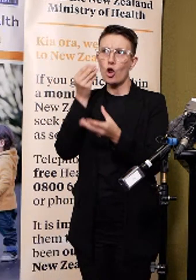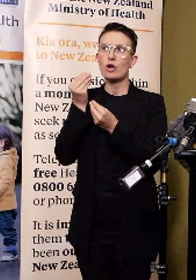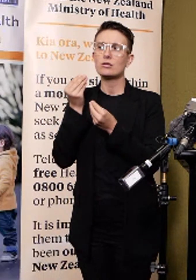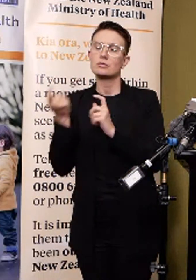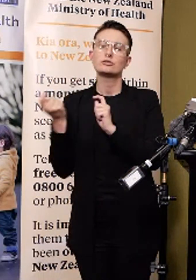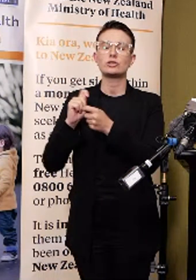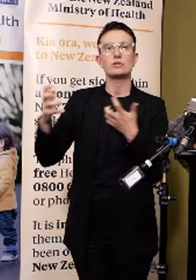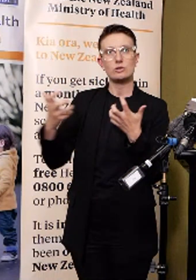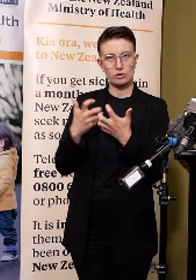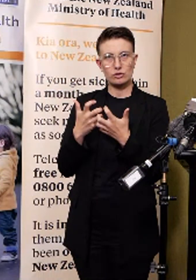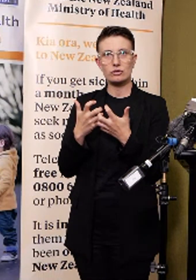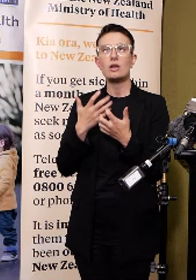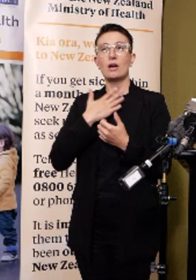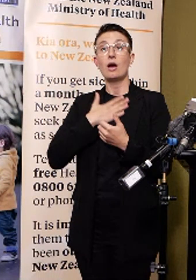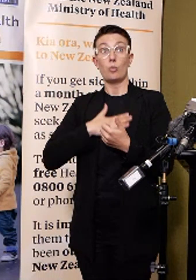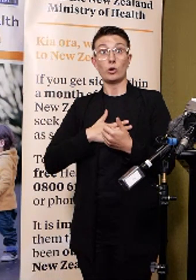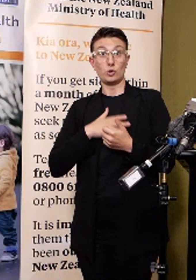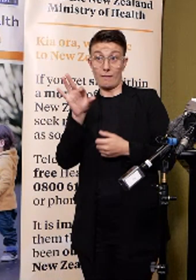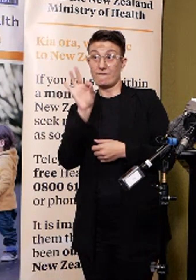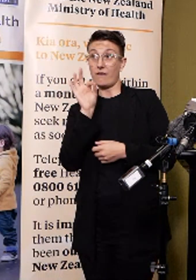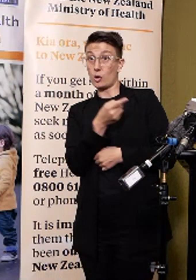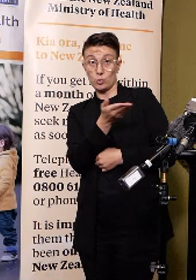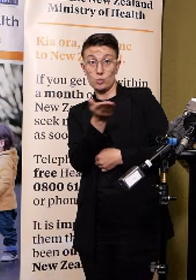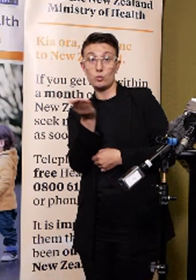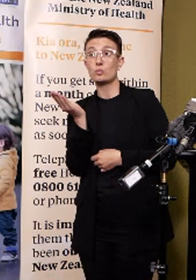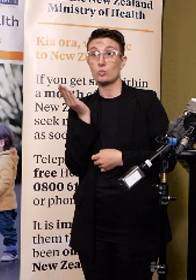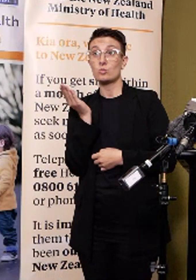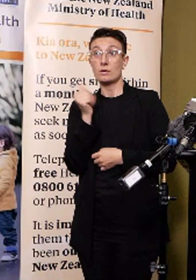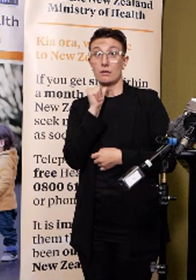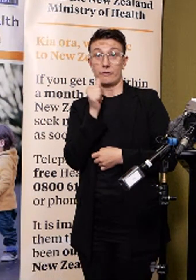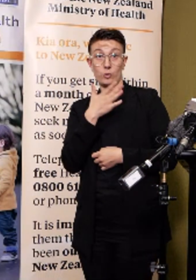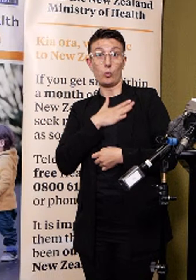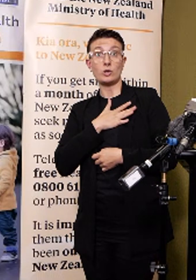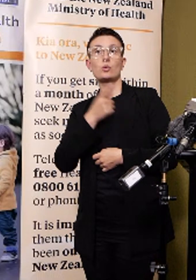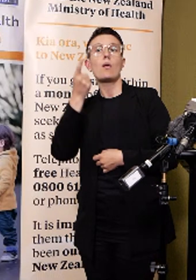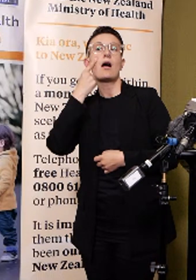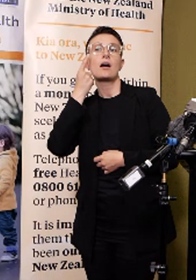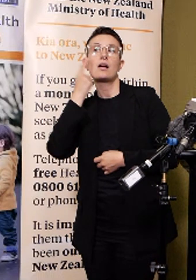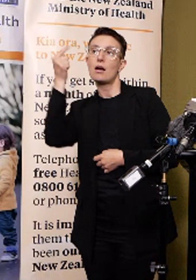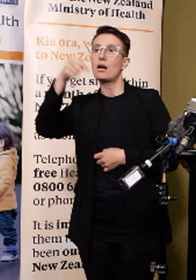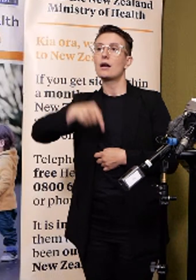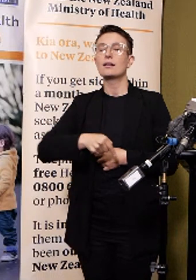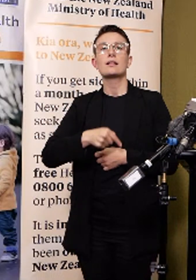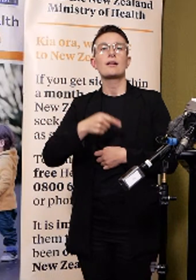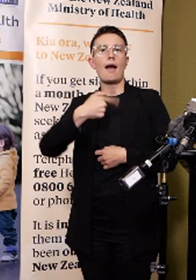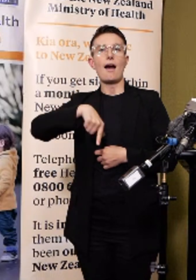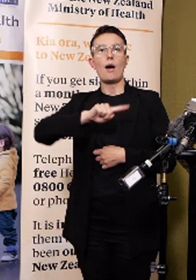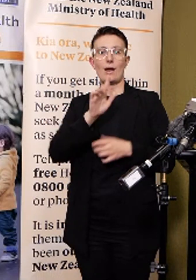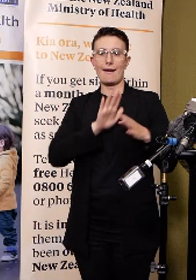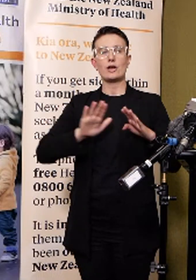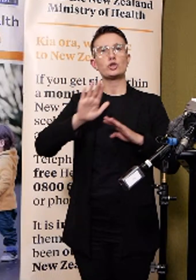is extend an invitation to you after this, if you'd like to come down and look at our National Health Coordination Center in the basement